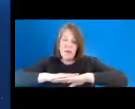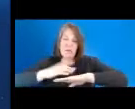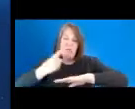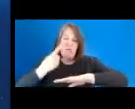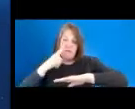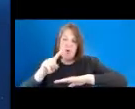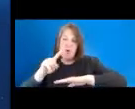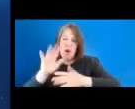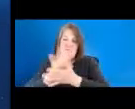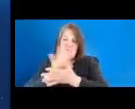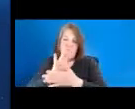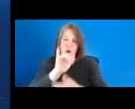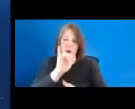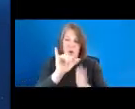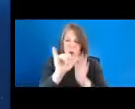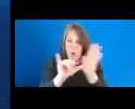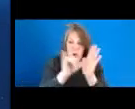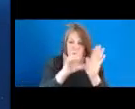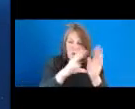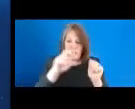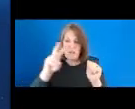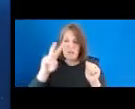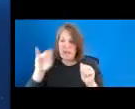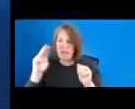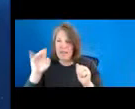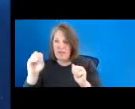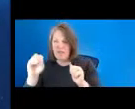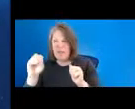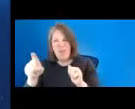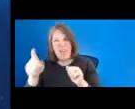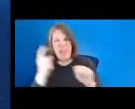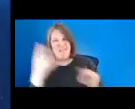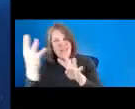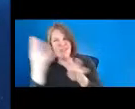16:28:33 Vimeo. 16:28:39 They have extremely fast streaming